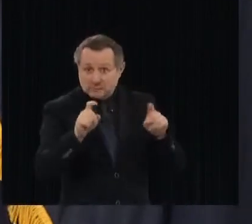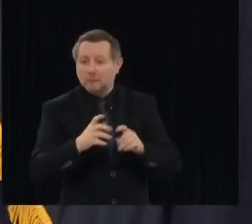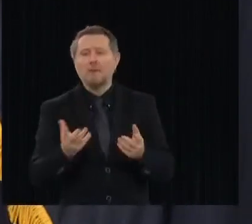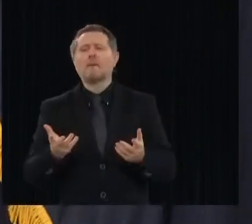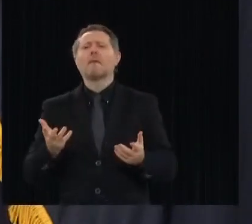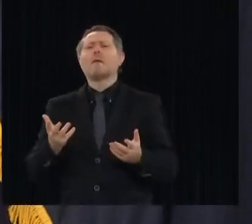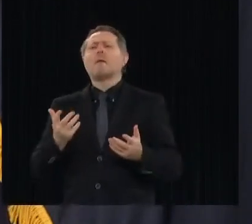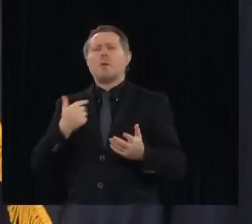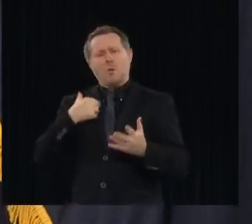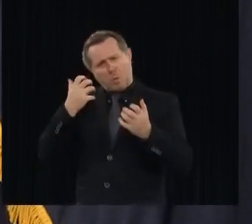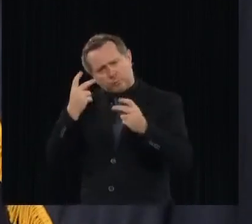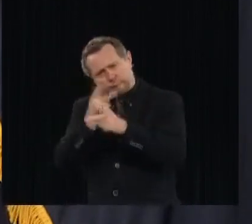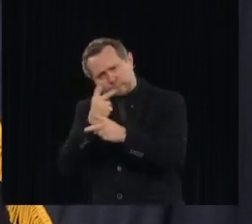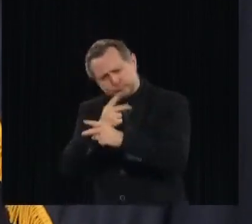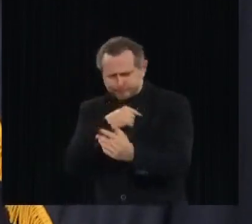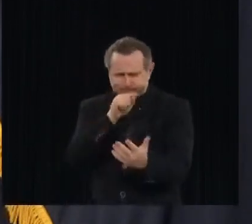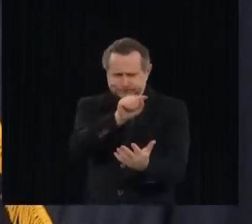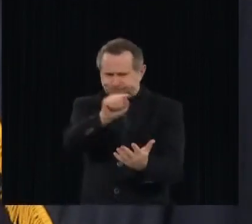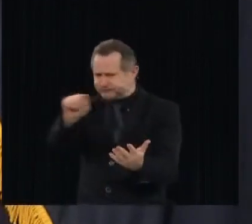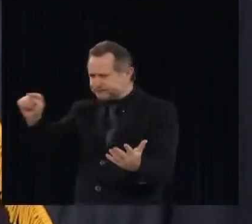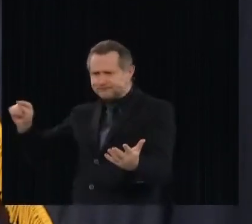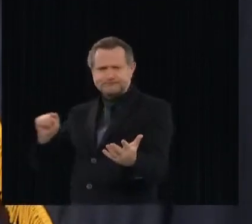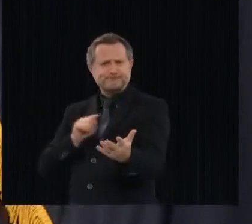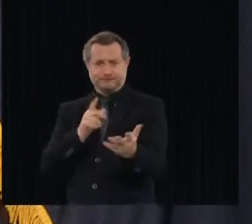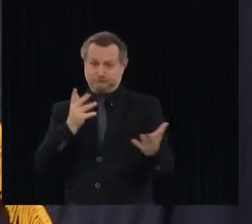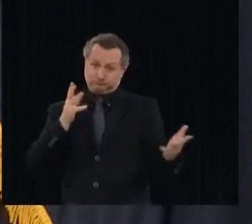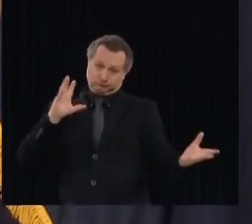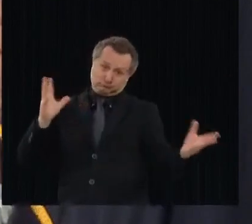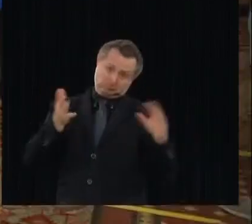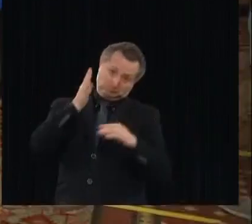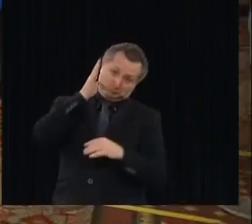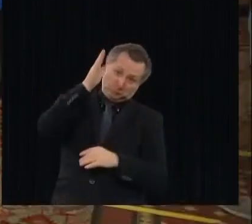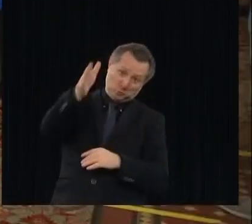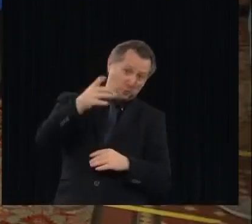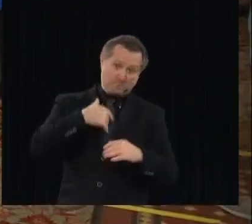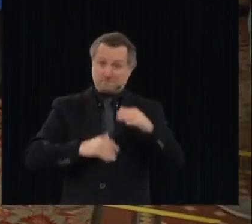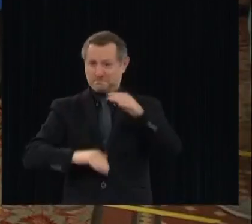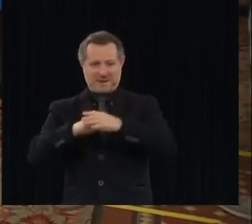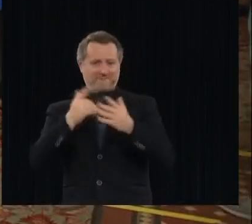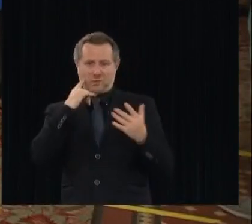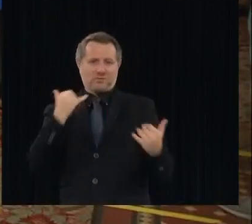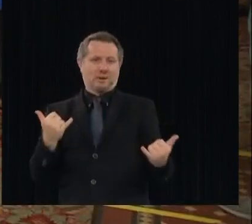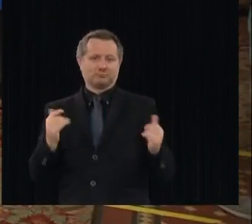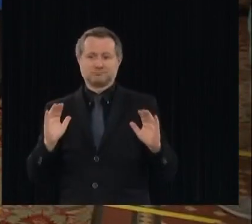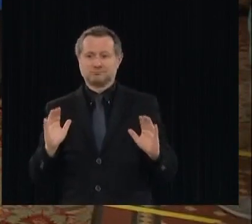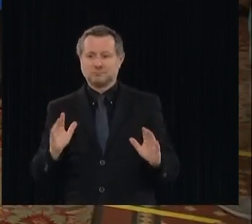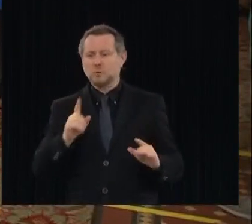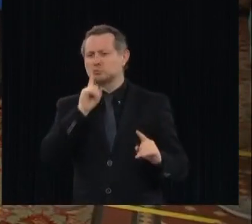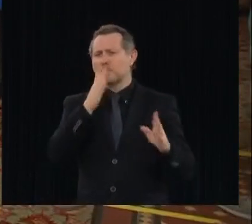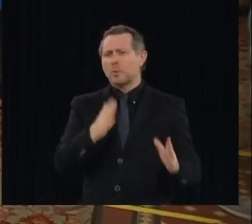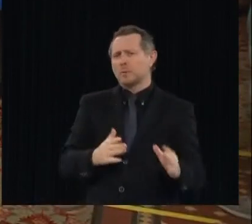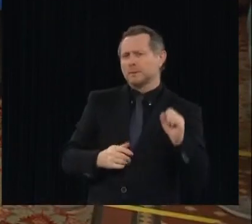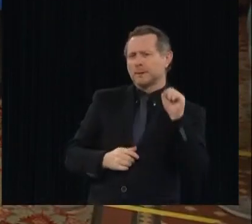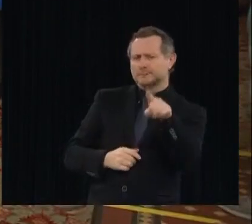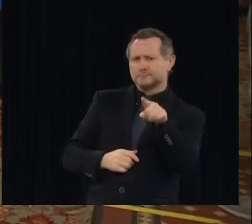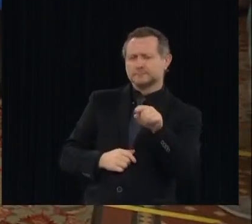HOW MANY RITE AIDS CAN WE GET. HOW MANY HOSPITALS CAN WE GET? HOW MANY HOSPITAL EMPLOYEES CAN WE GET?